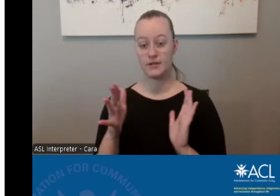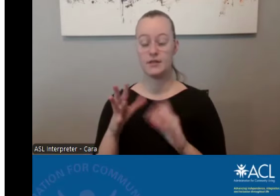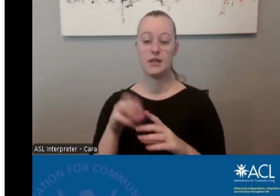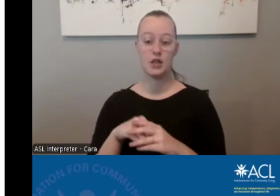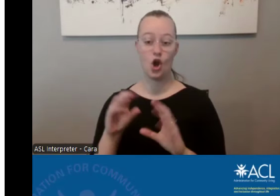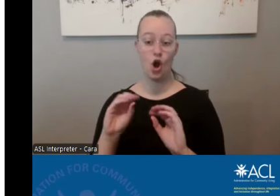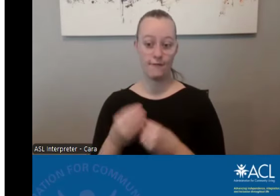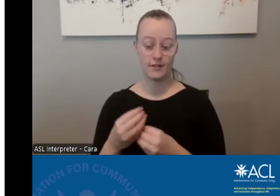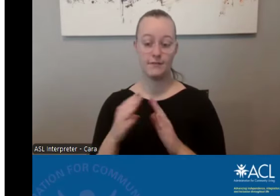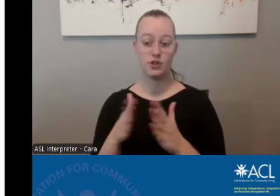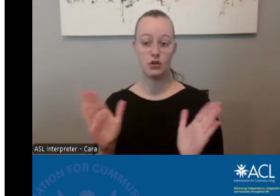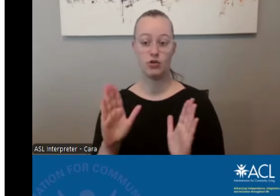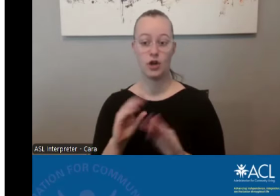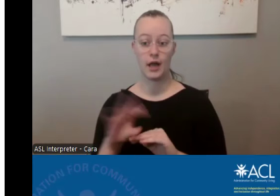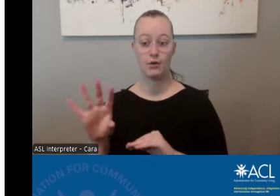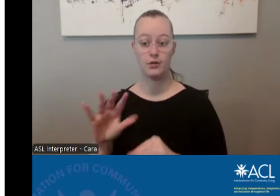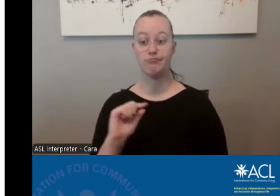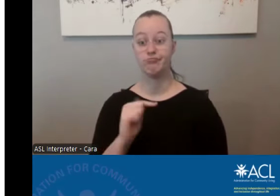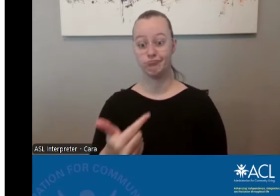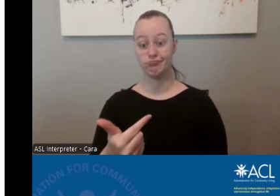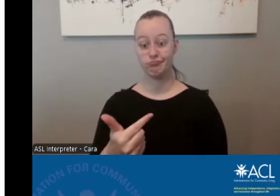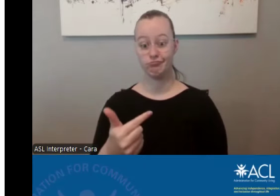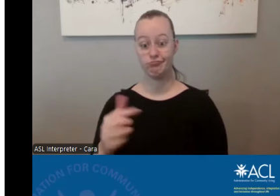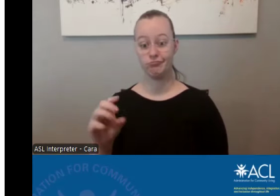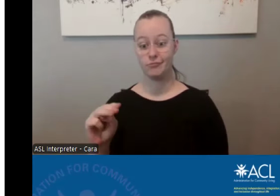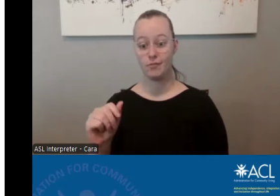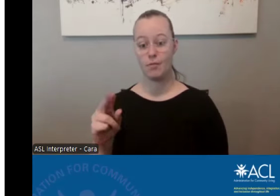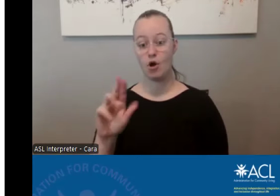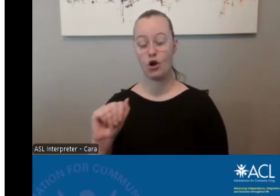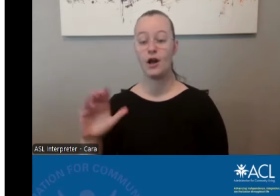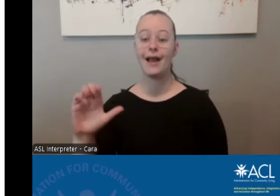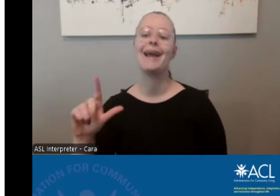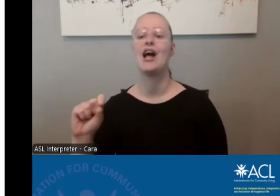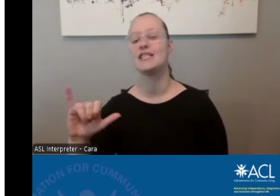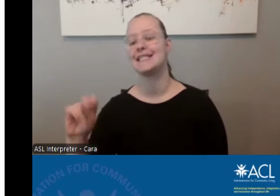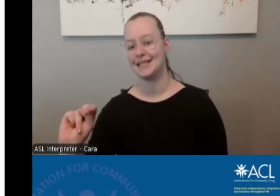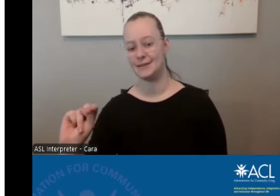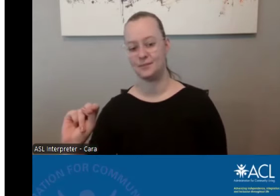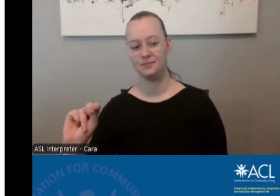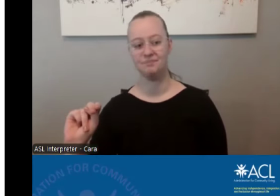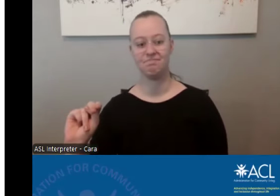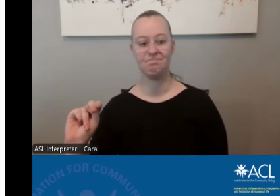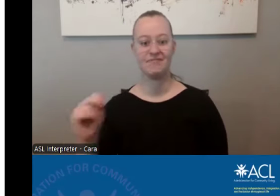I will now turn it over to Deputy Administrator Calysn to begin today's program. Thank you very much, Laura.